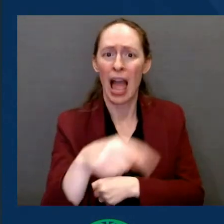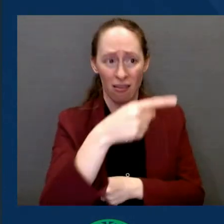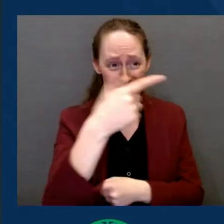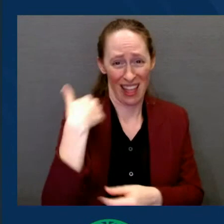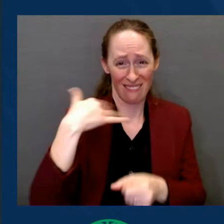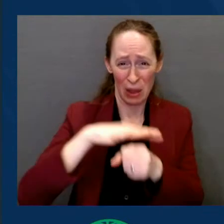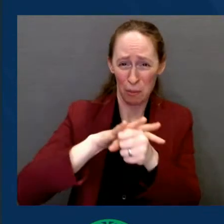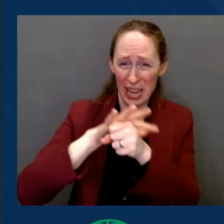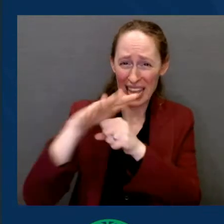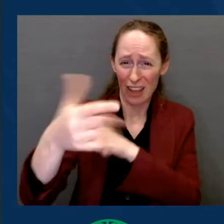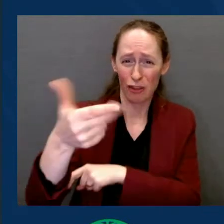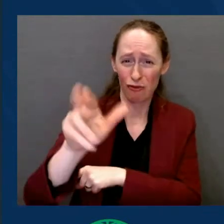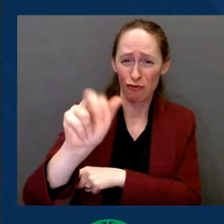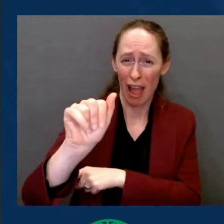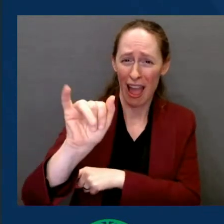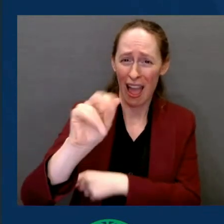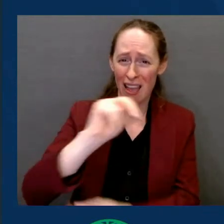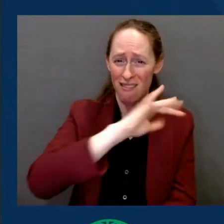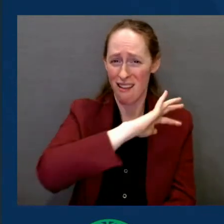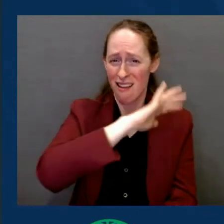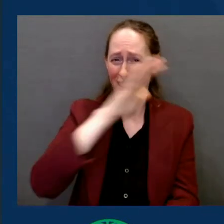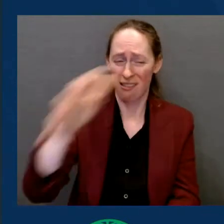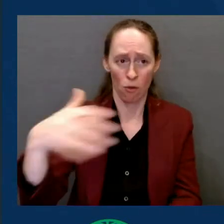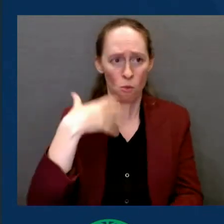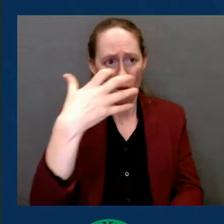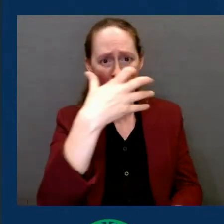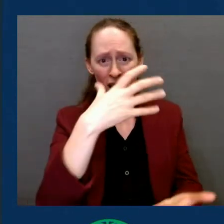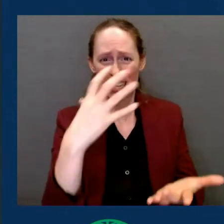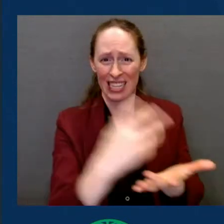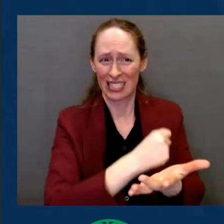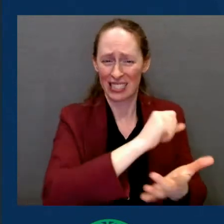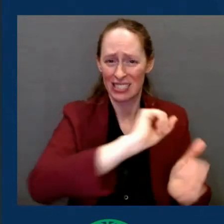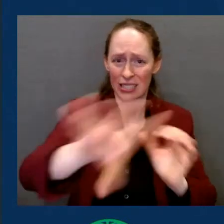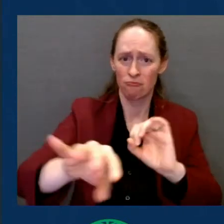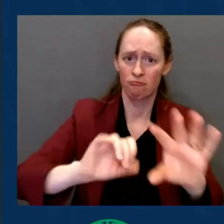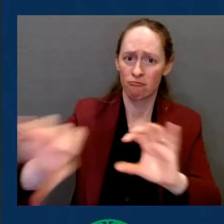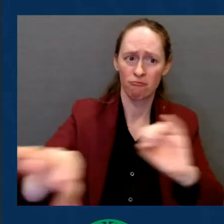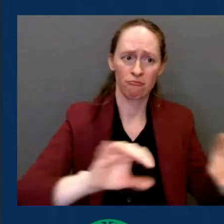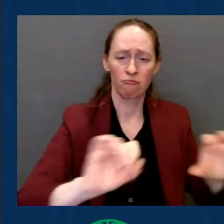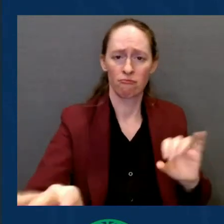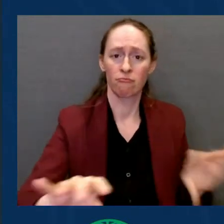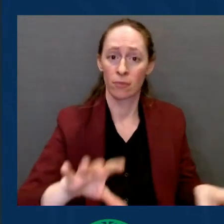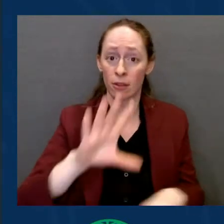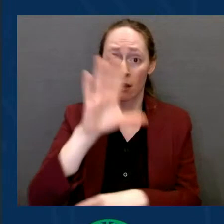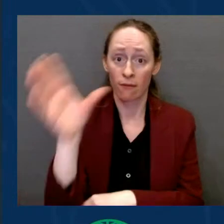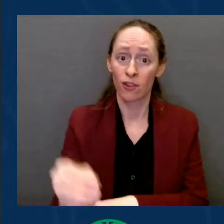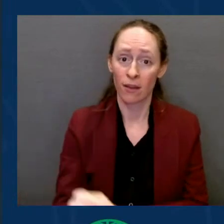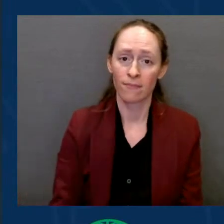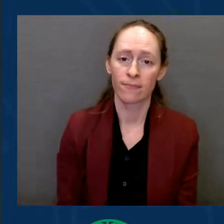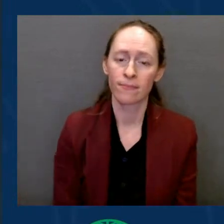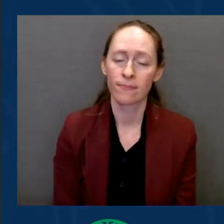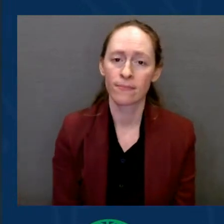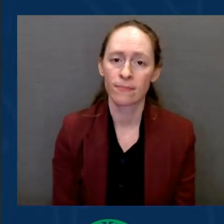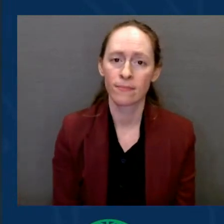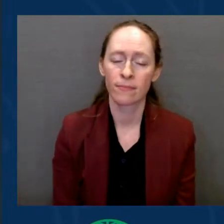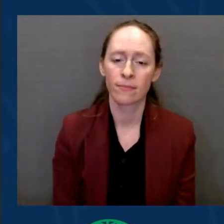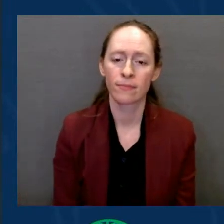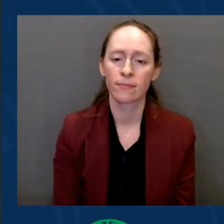like the World Food Program and the Global Agriculture and Food Security Program. They're going to help boost agriculture production,